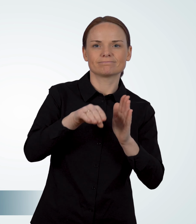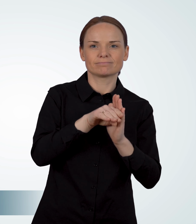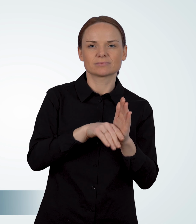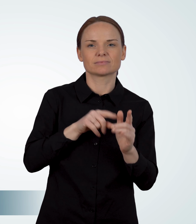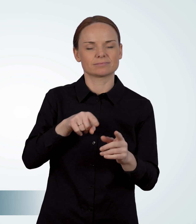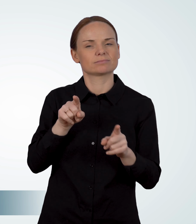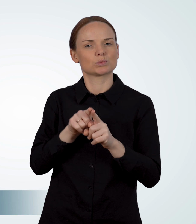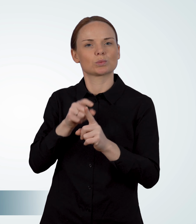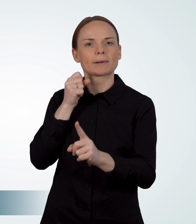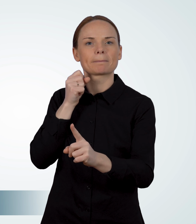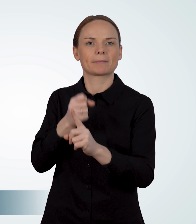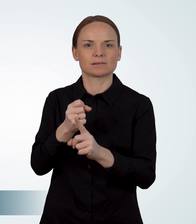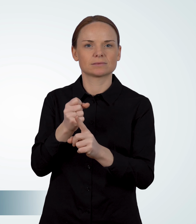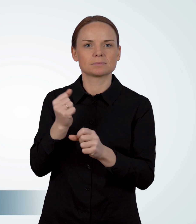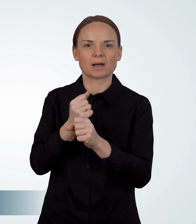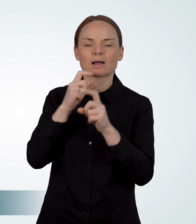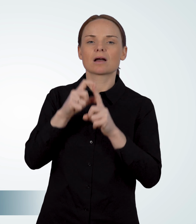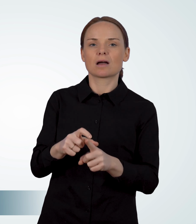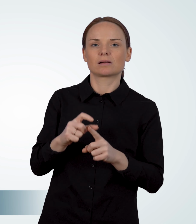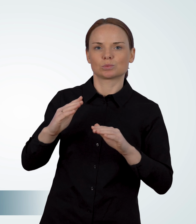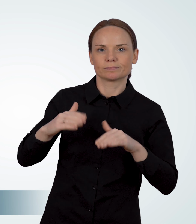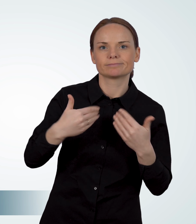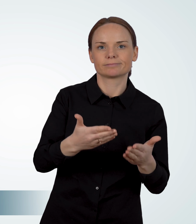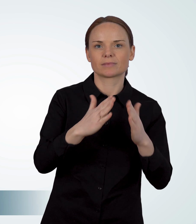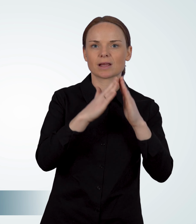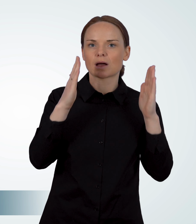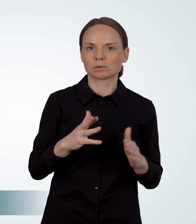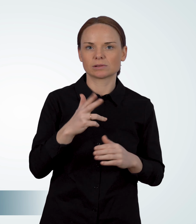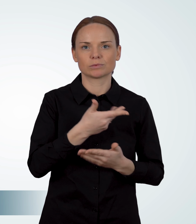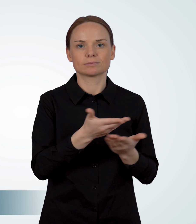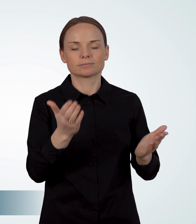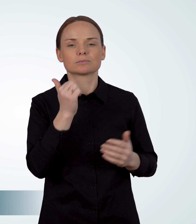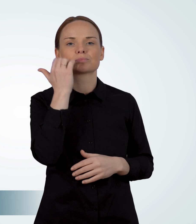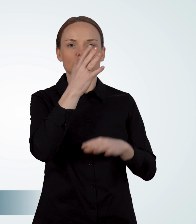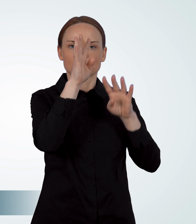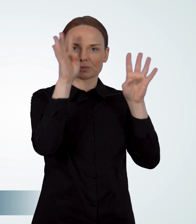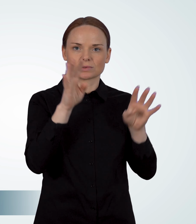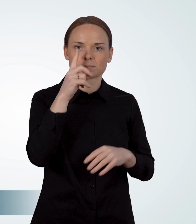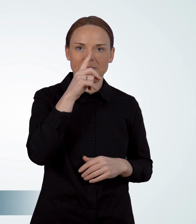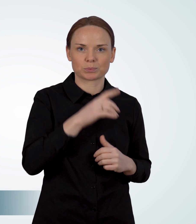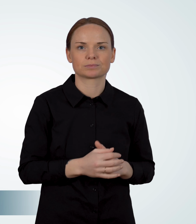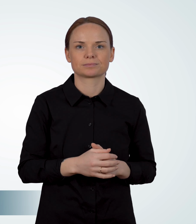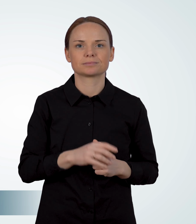make it hard to administer housing.